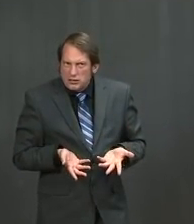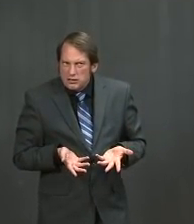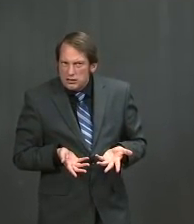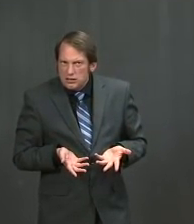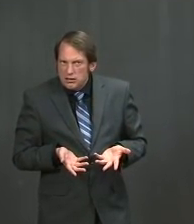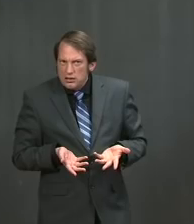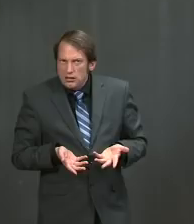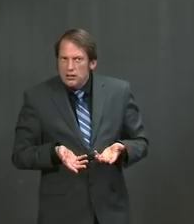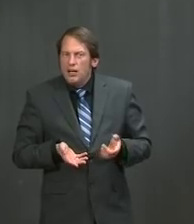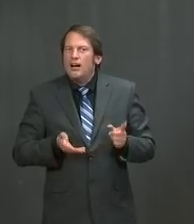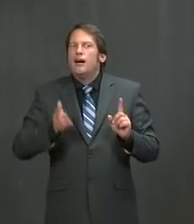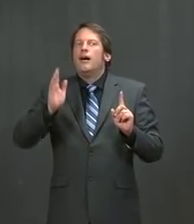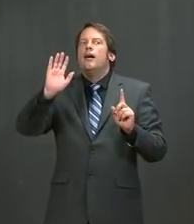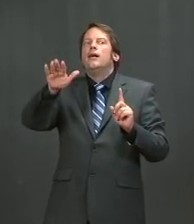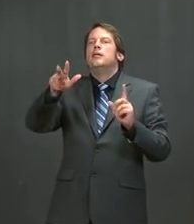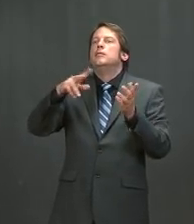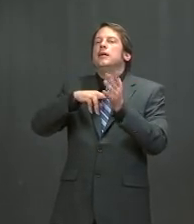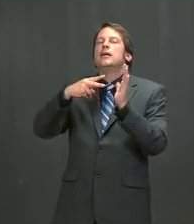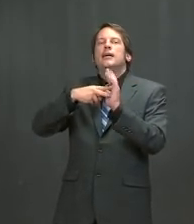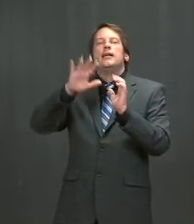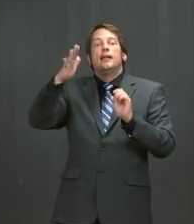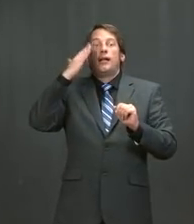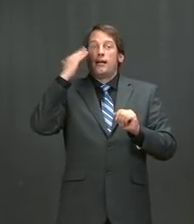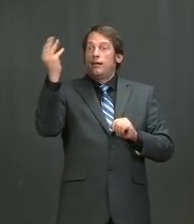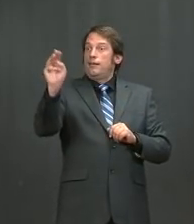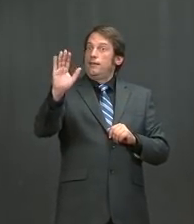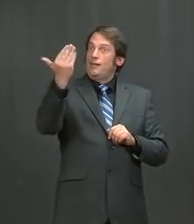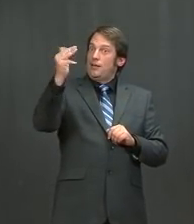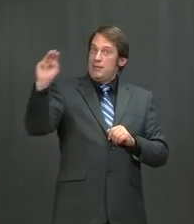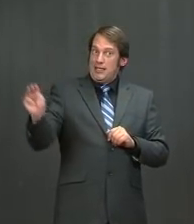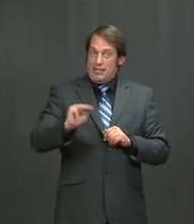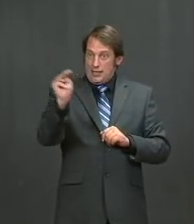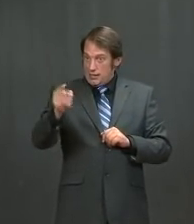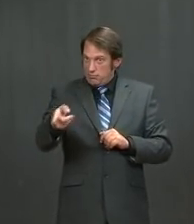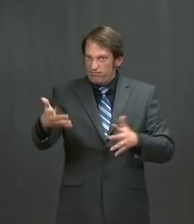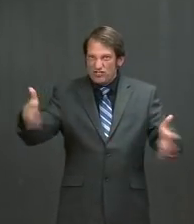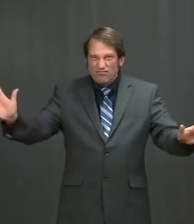15 million doses right now that could have been made for American people. Ms. Psaki: Well it's not exactly what happened,